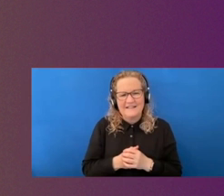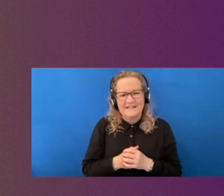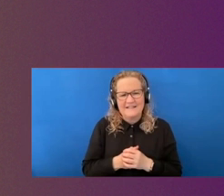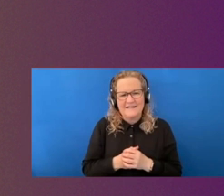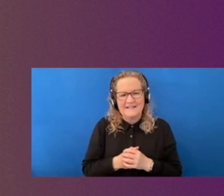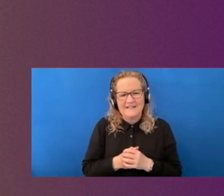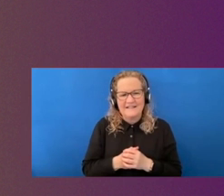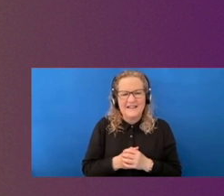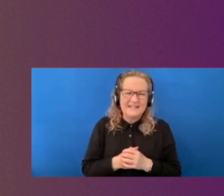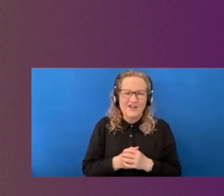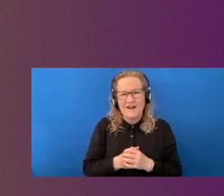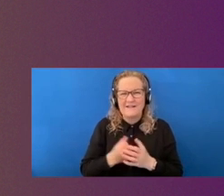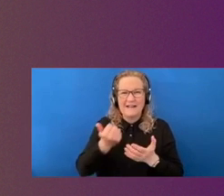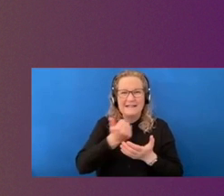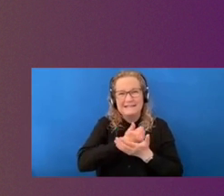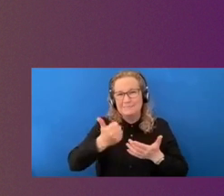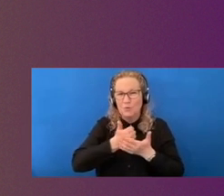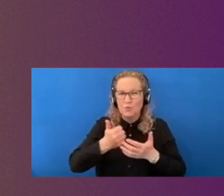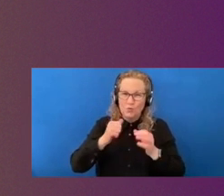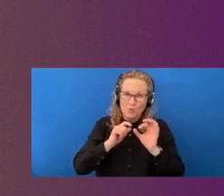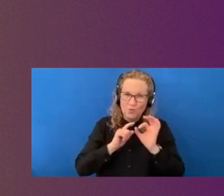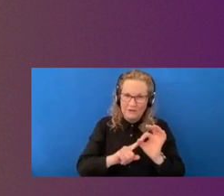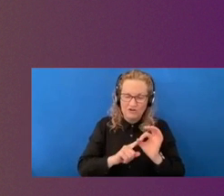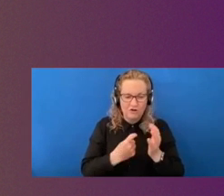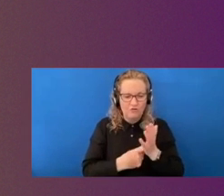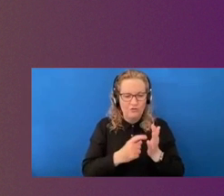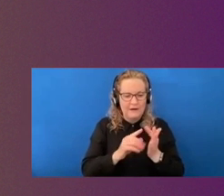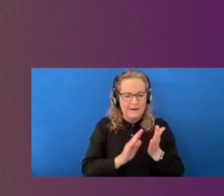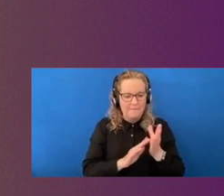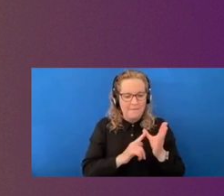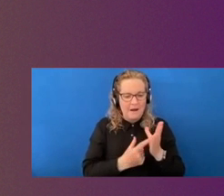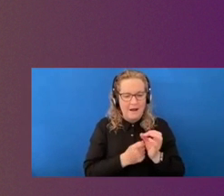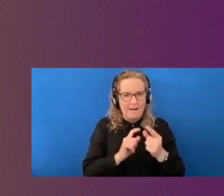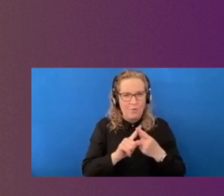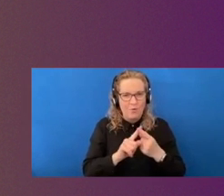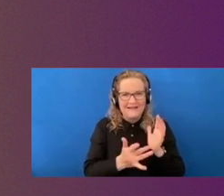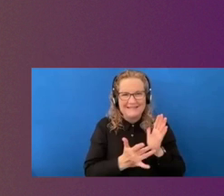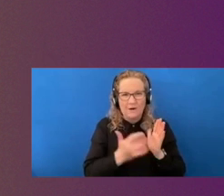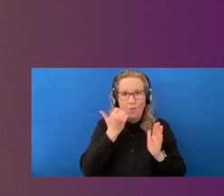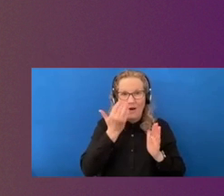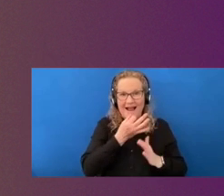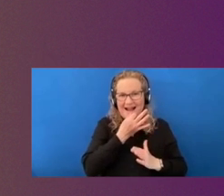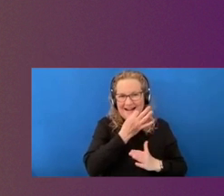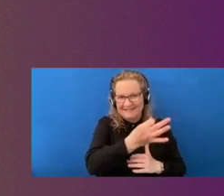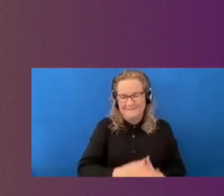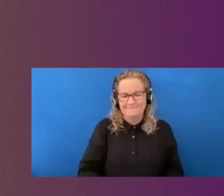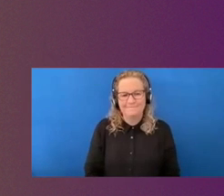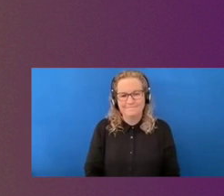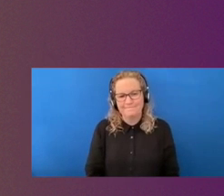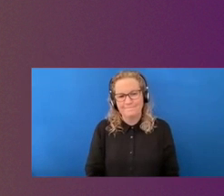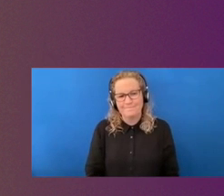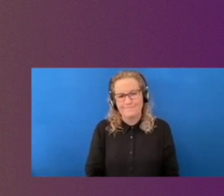typical question that Remarkable Tech always asks and that is can you give us kind of one example